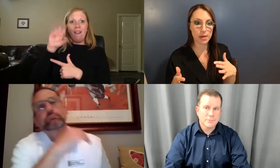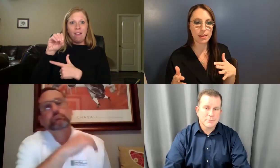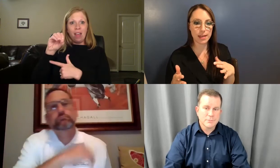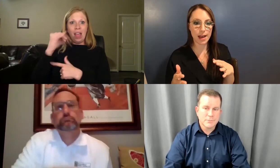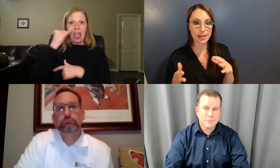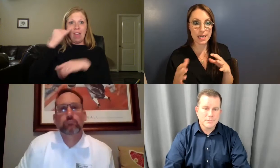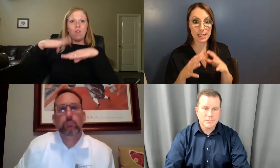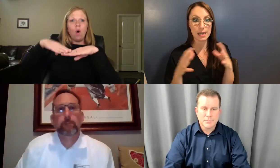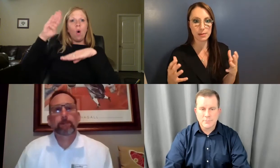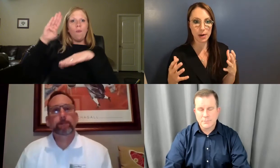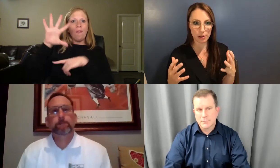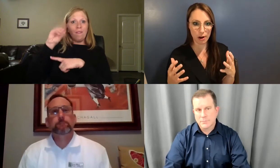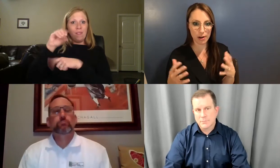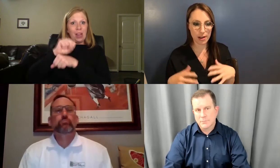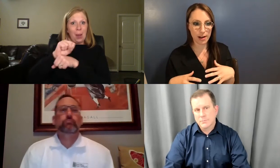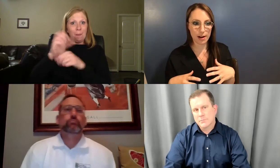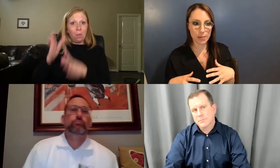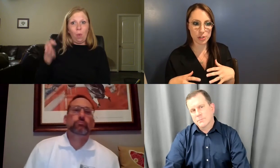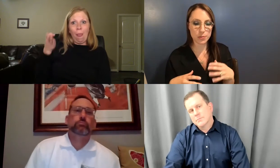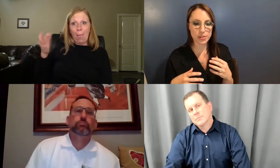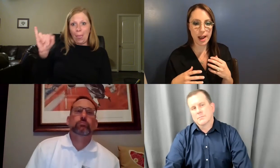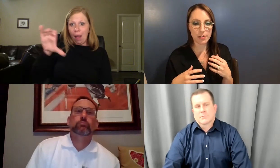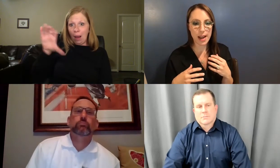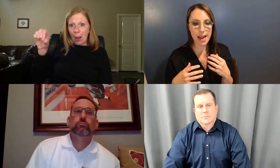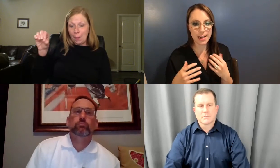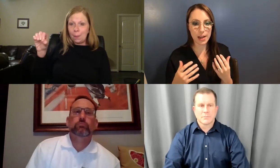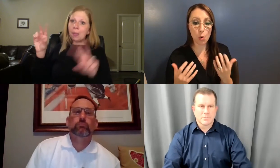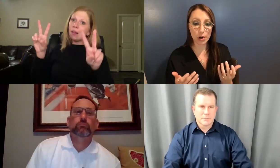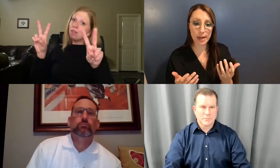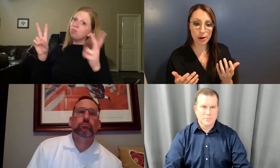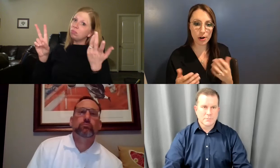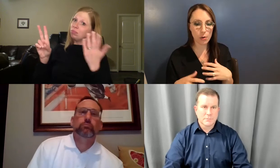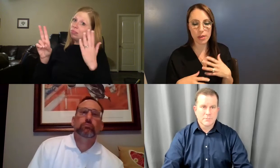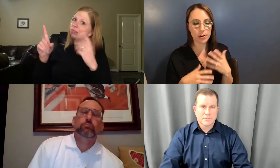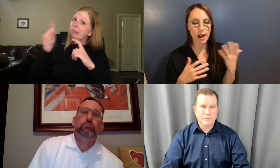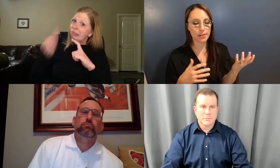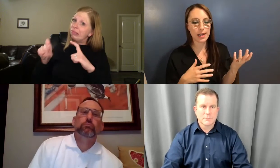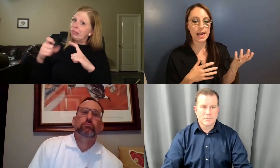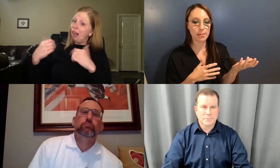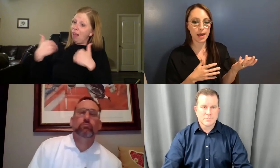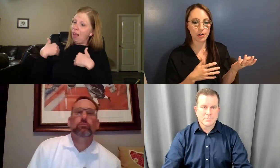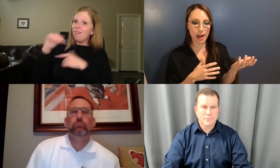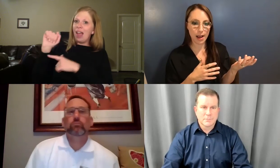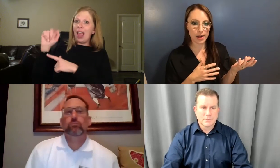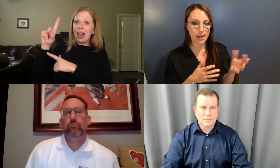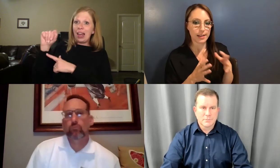meant that technically by law, they're supposed to have an ADA coordinator, whether or not they name that or not,